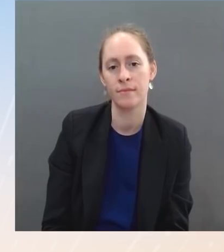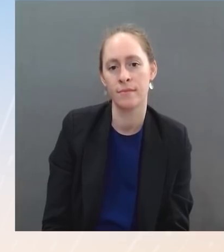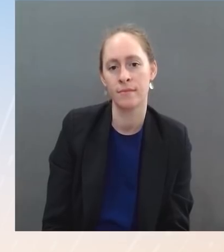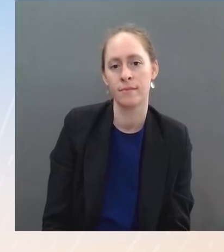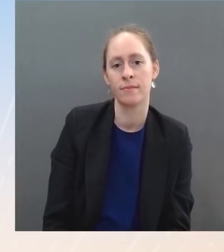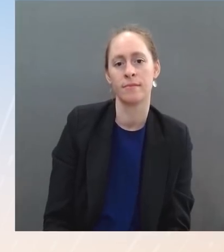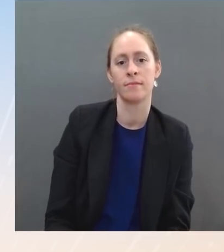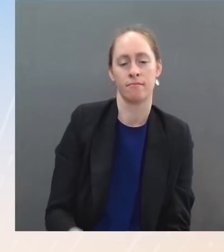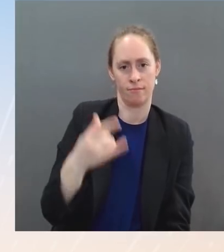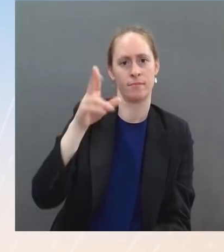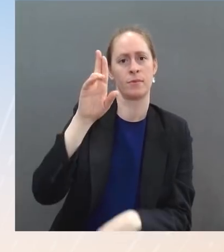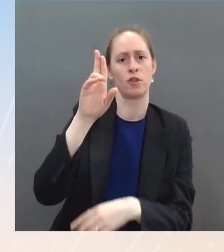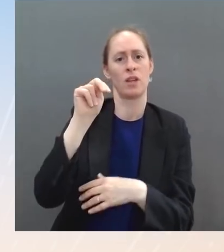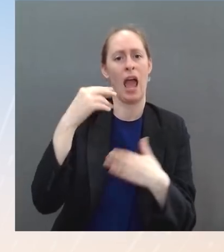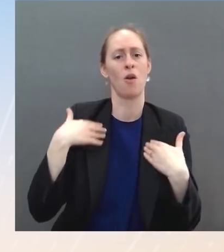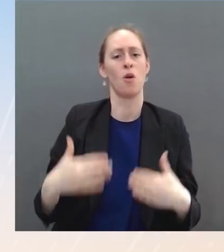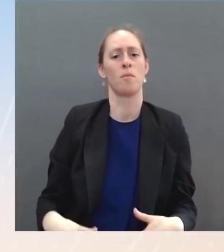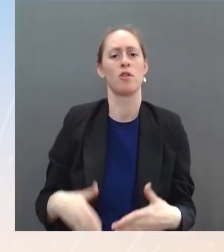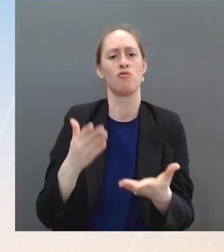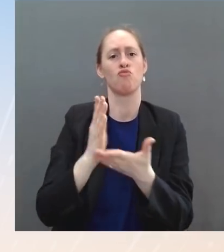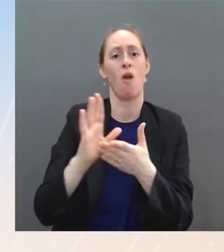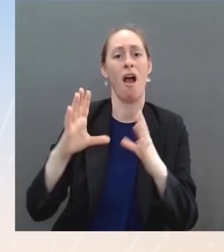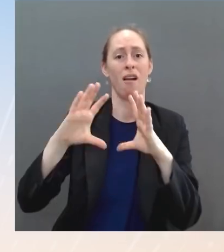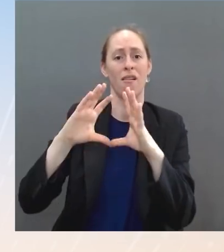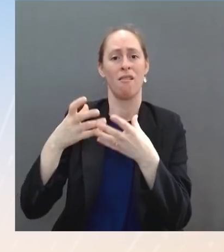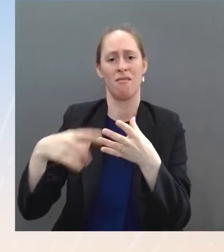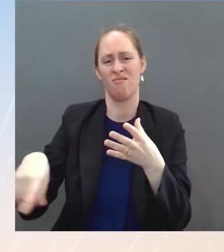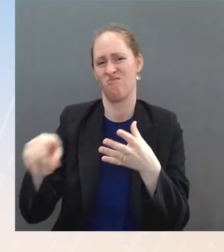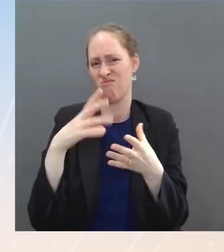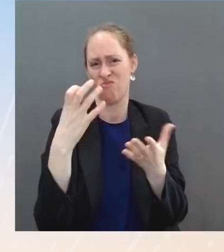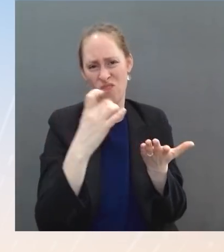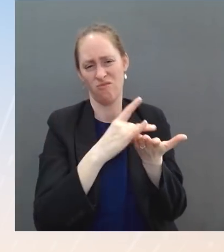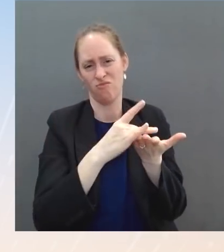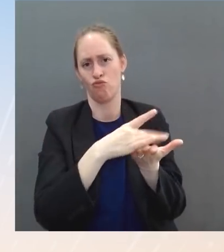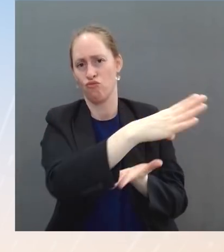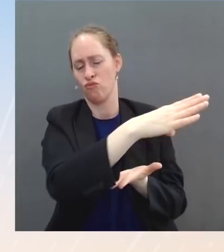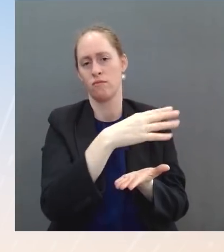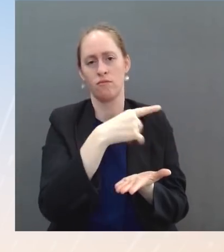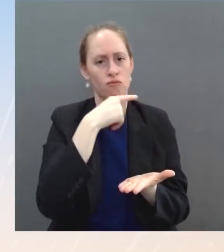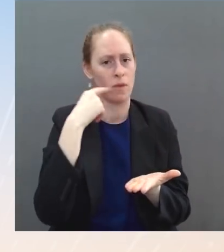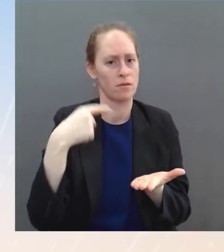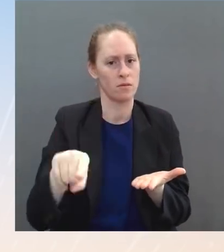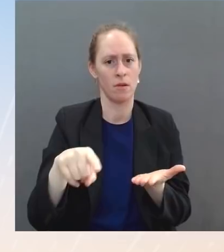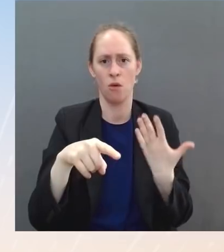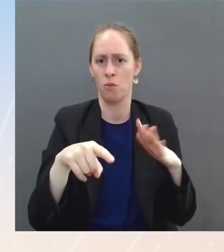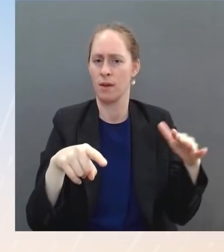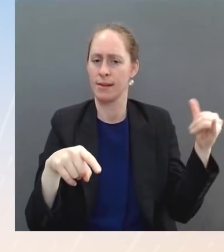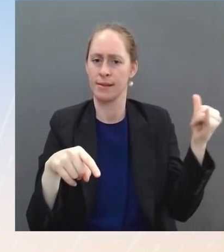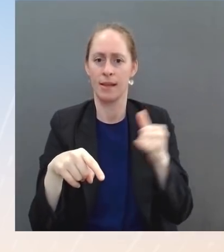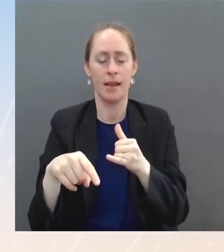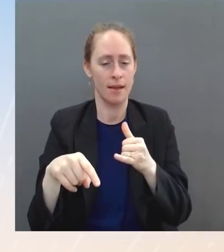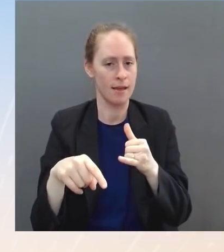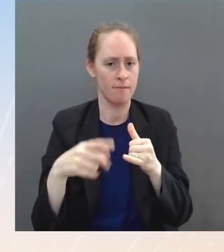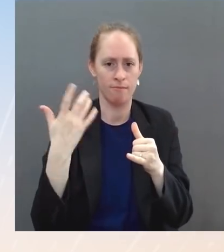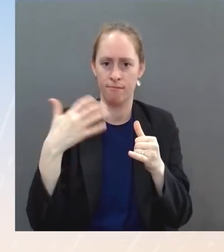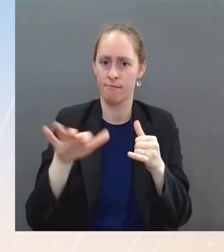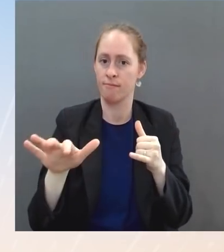remain on that Human Rights Council as well, given that his administration has already made a determination that China is engaged in genocide